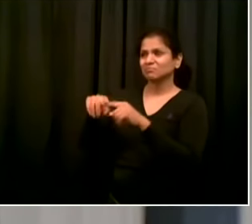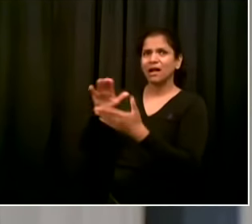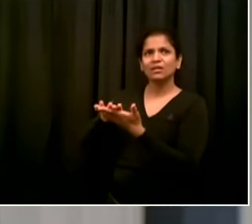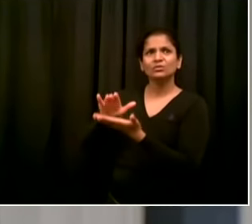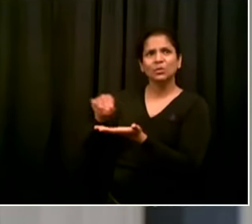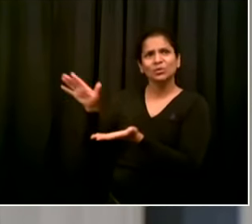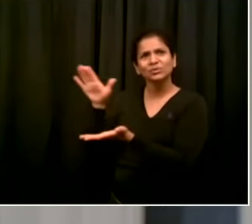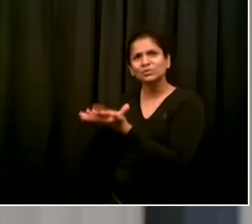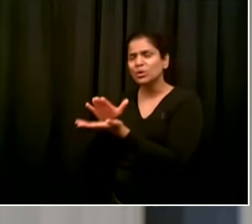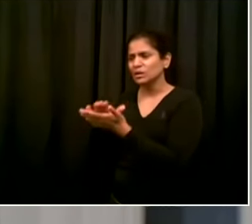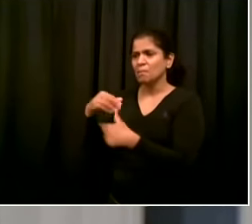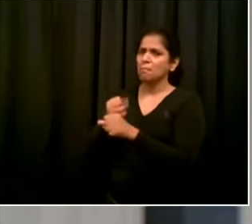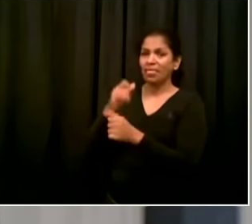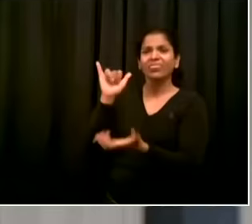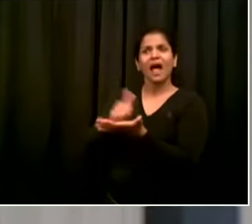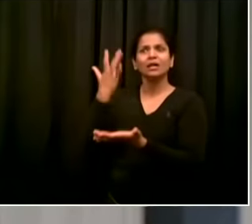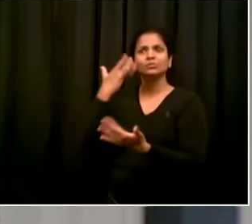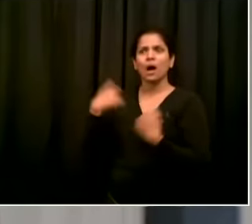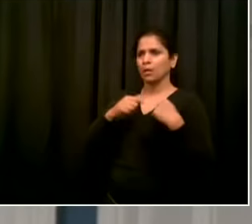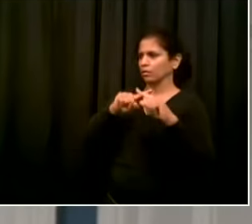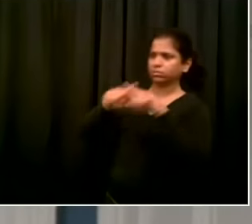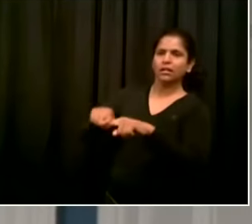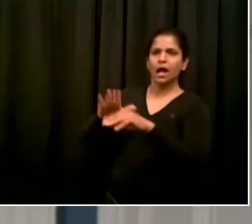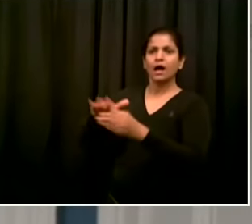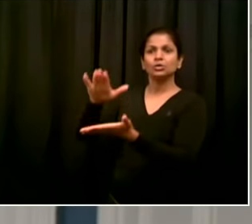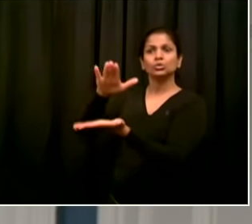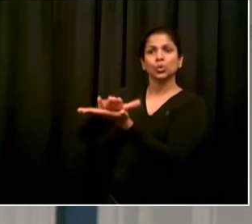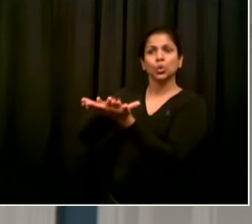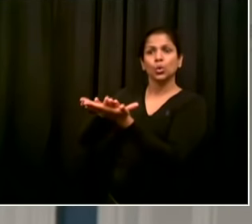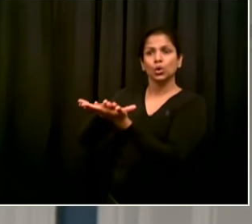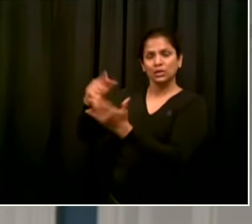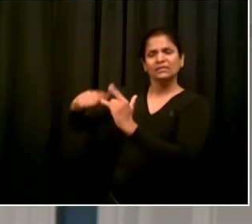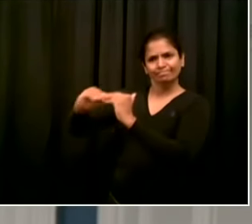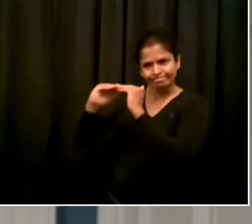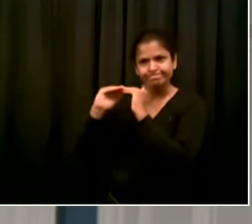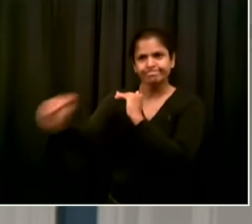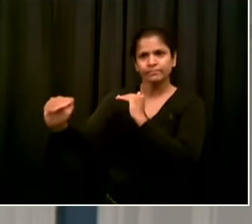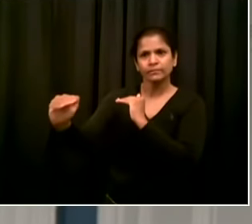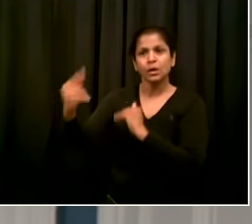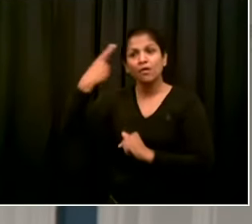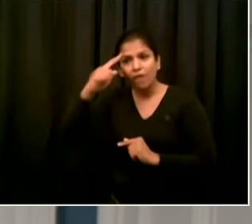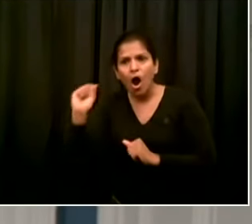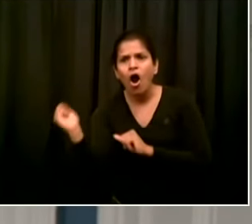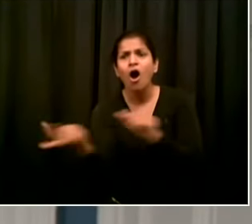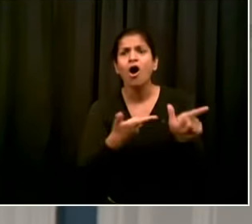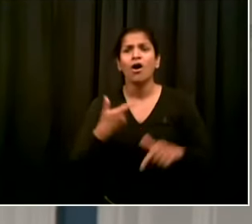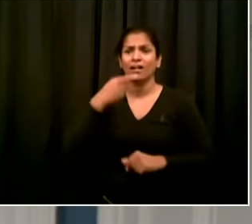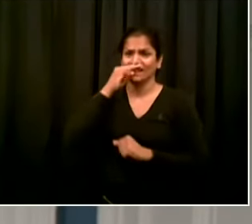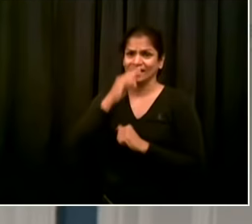LOOK BACK ON FOR YEARS TO COME. THIS MORNING AS WE VISITED THE